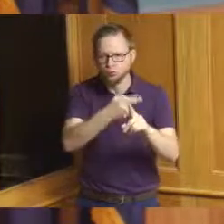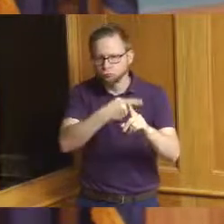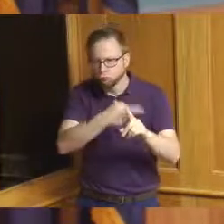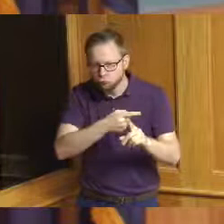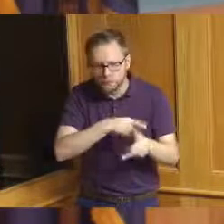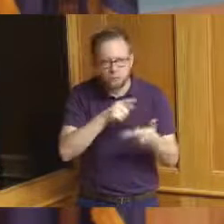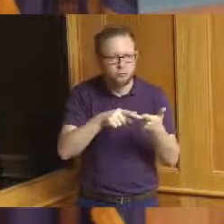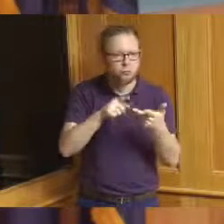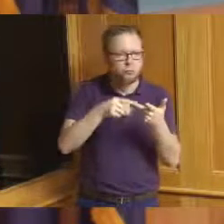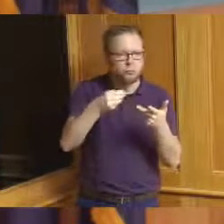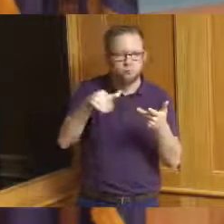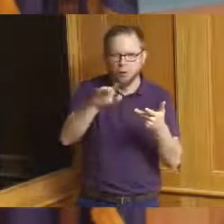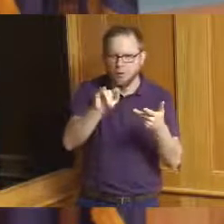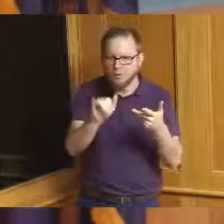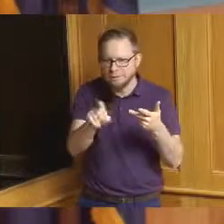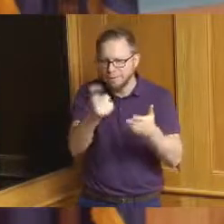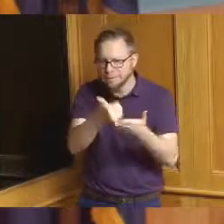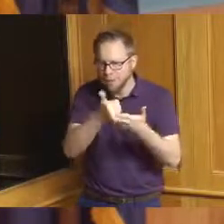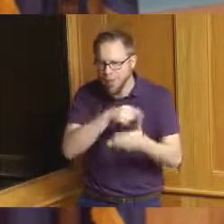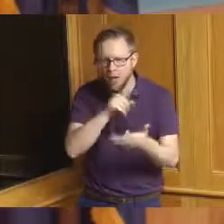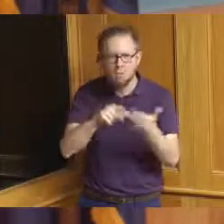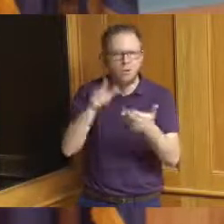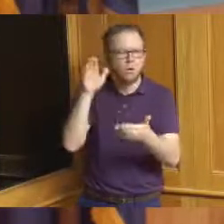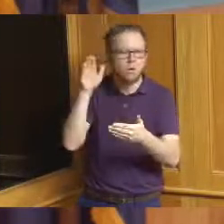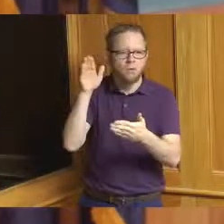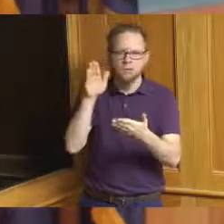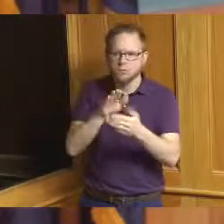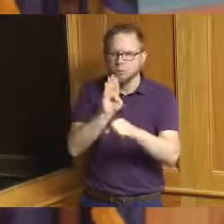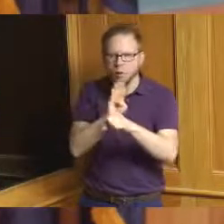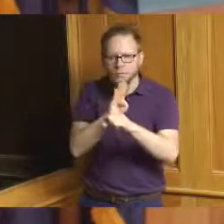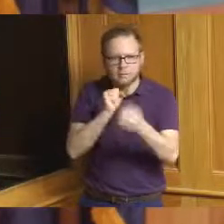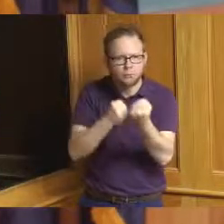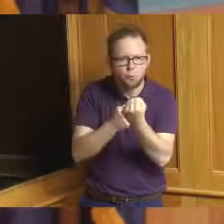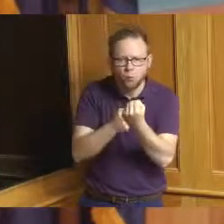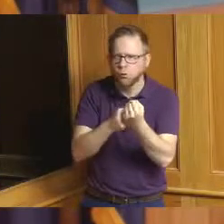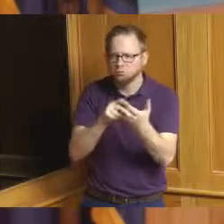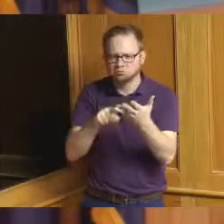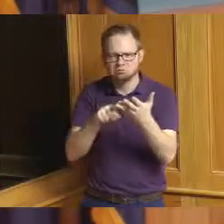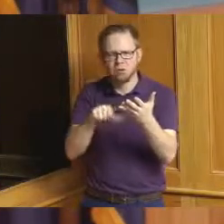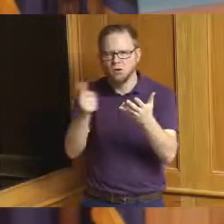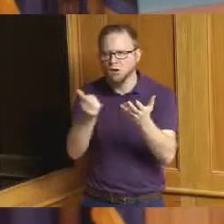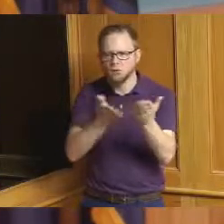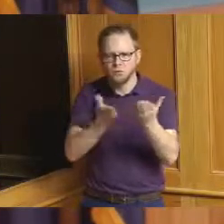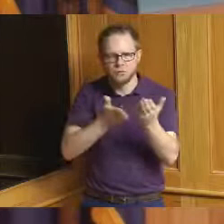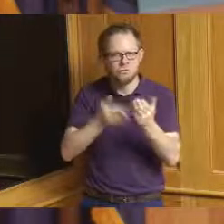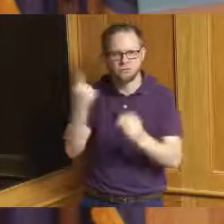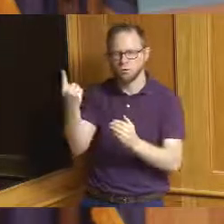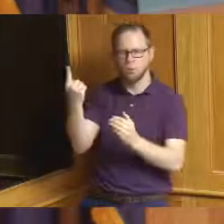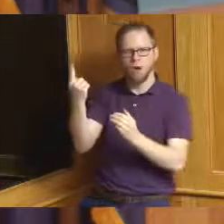to know about small business and other services we've got one stop portal so I'm proud of the work